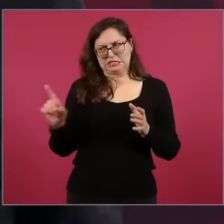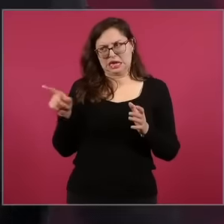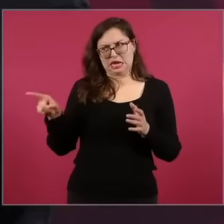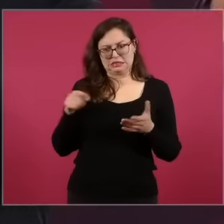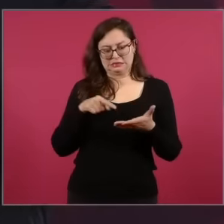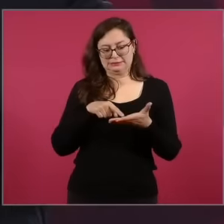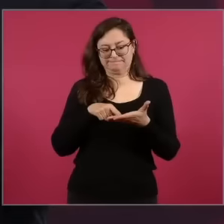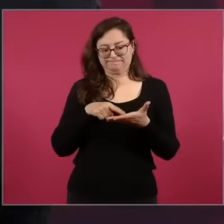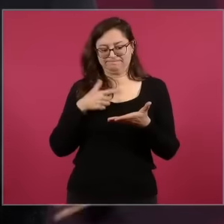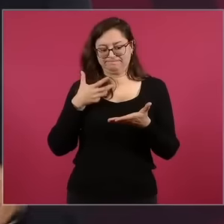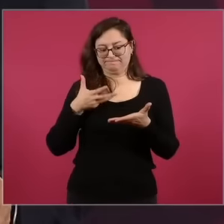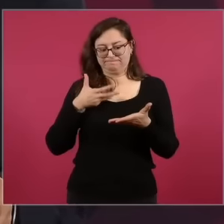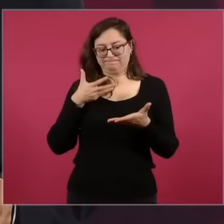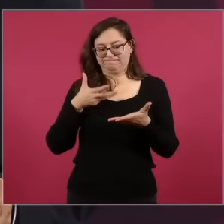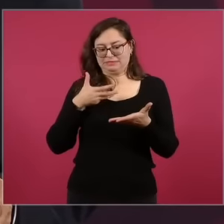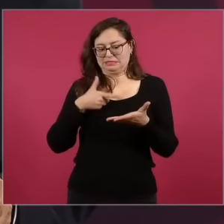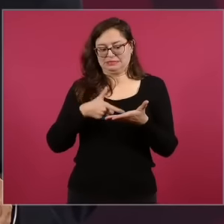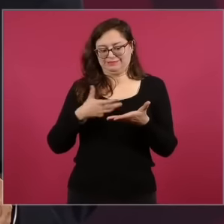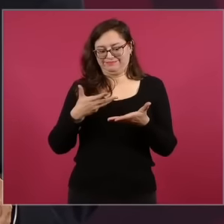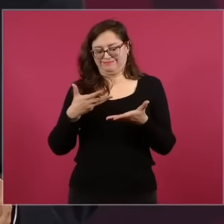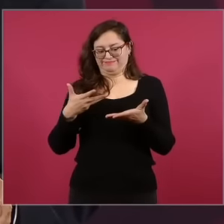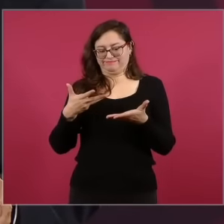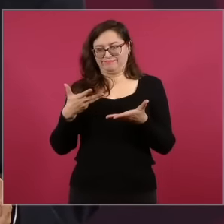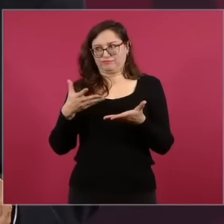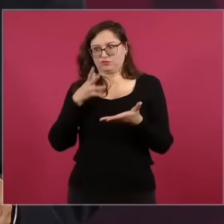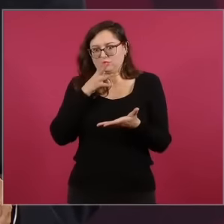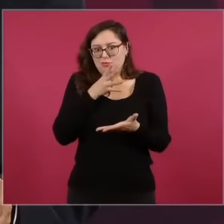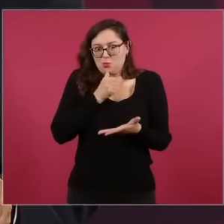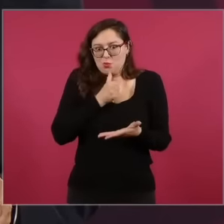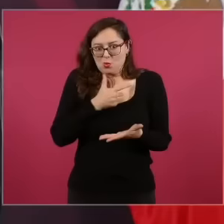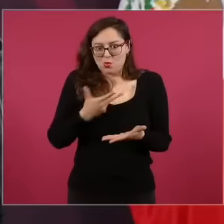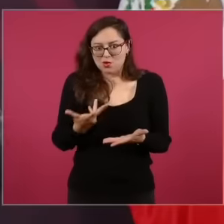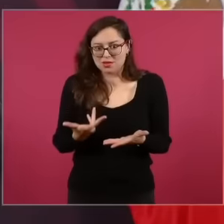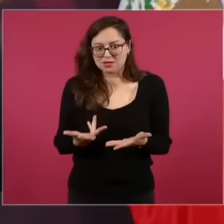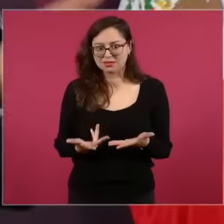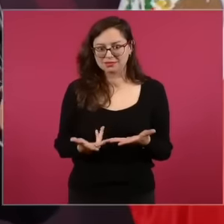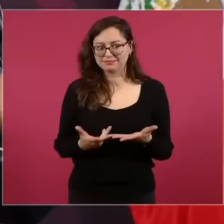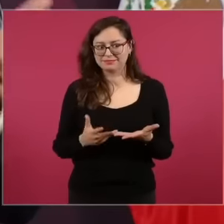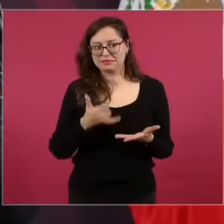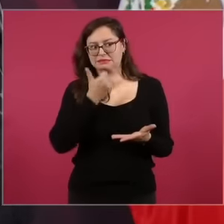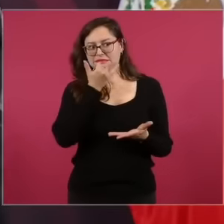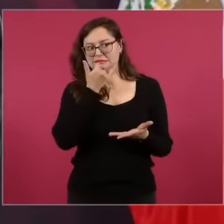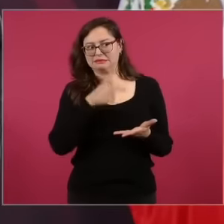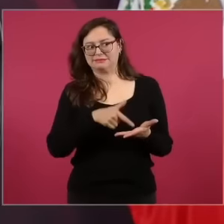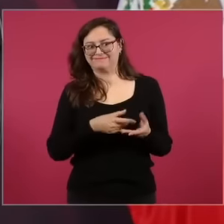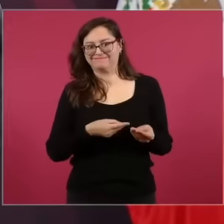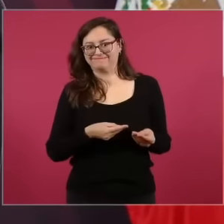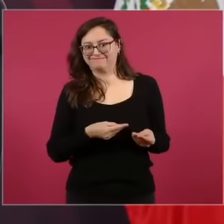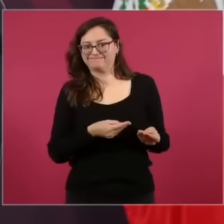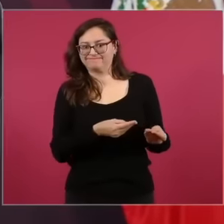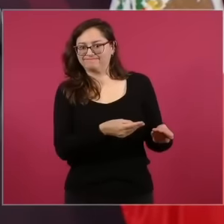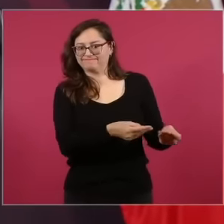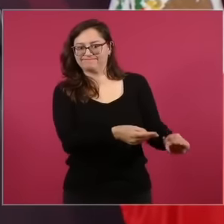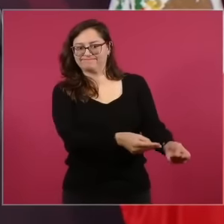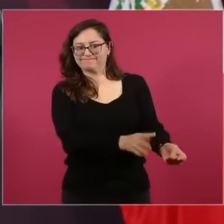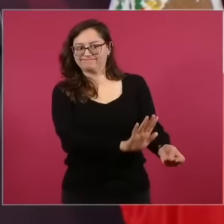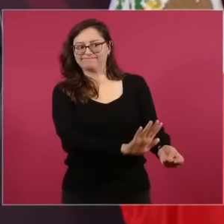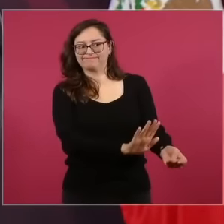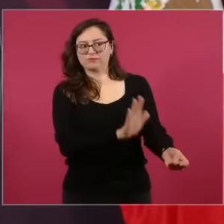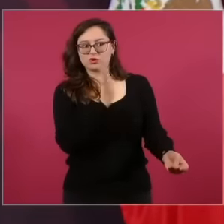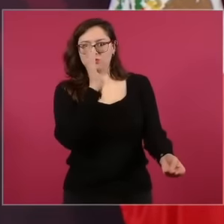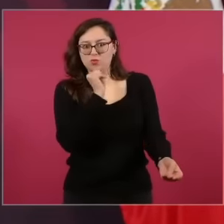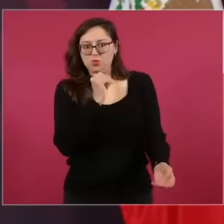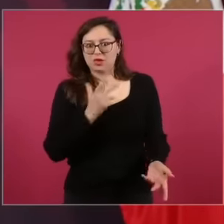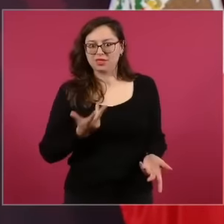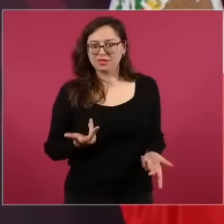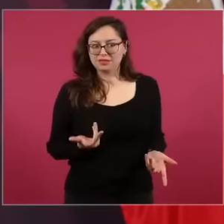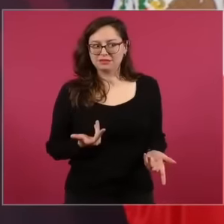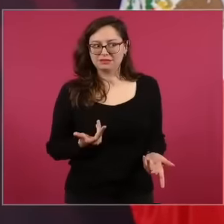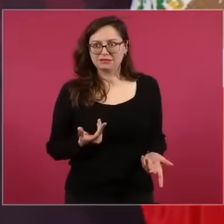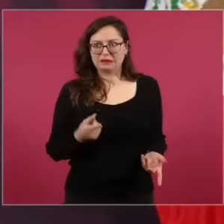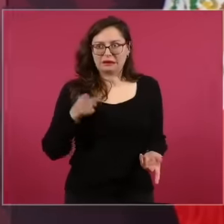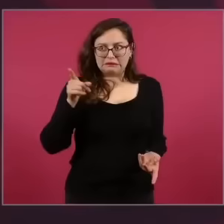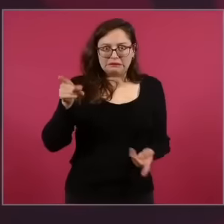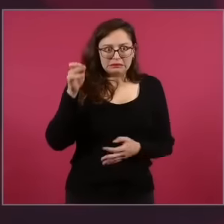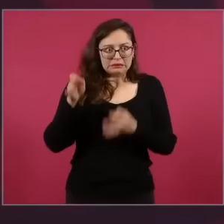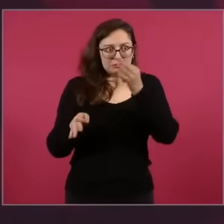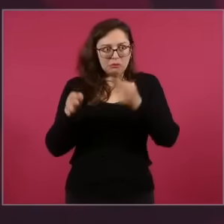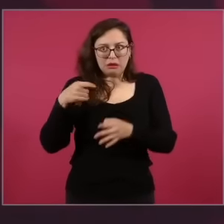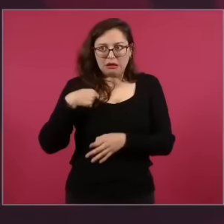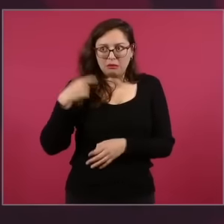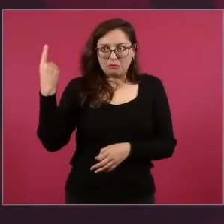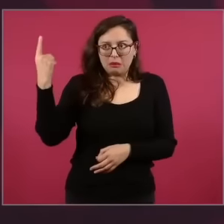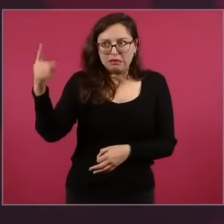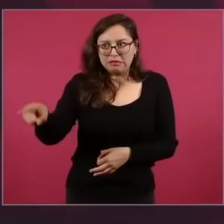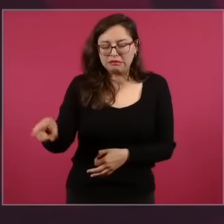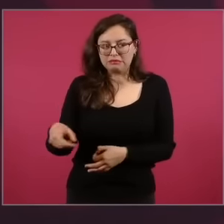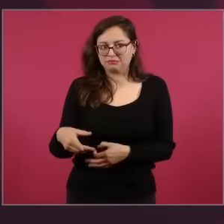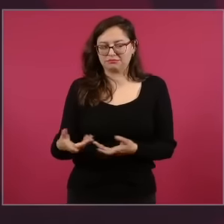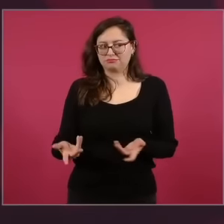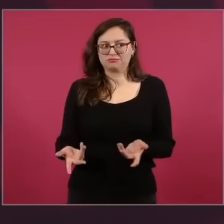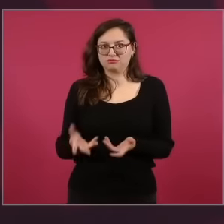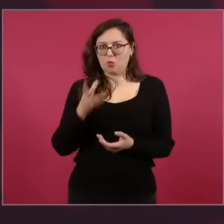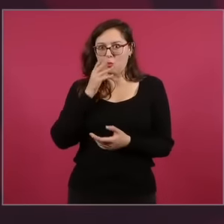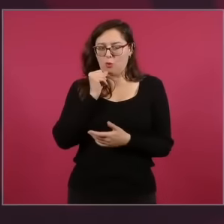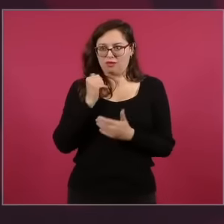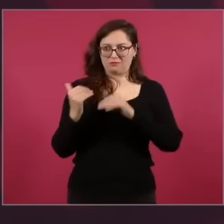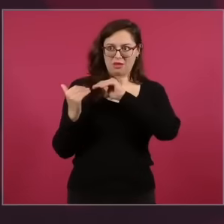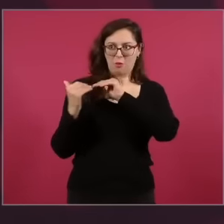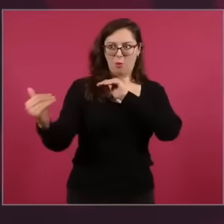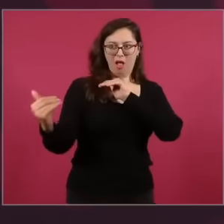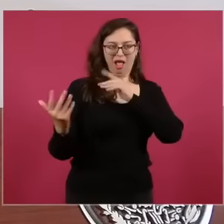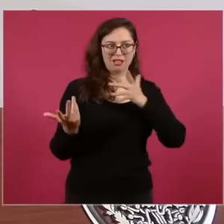reject the appeal. Because it had no legal basis, then,